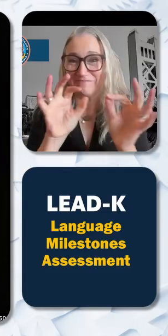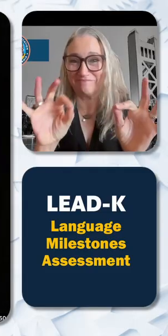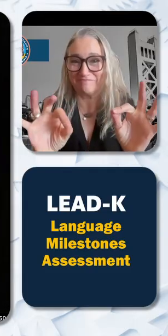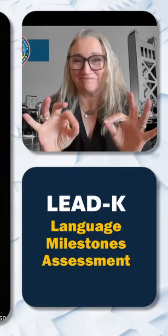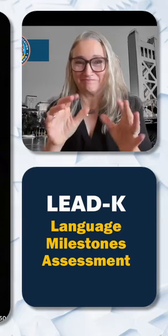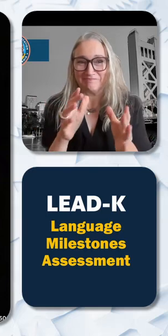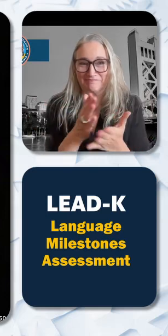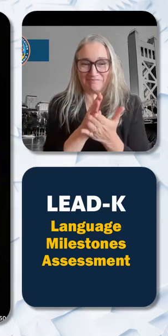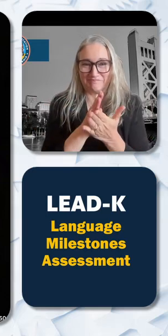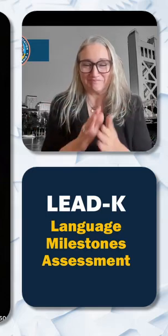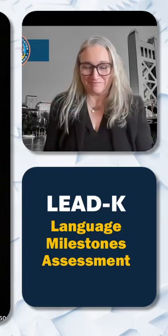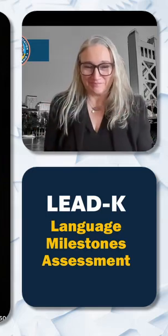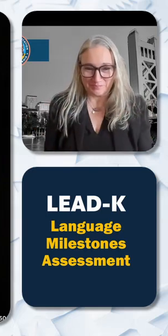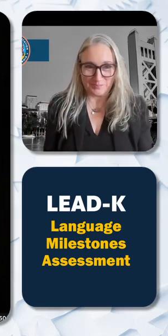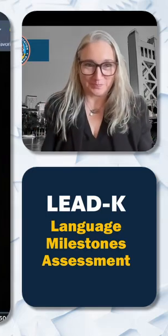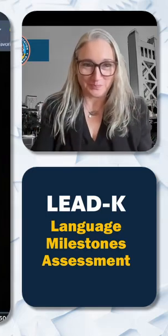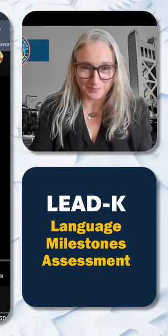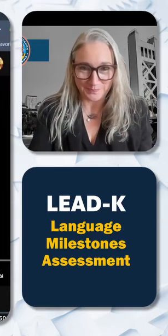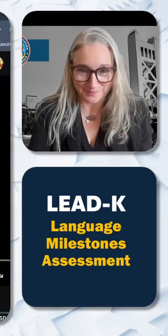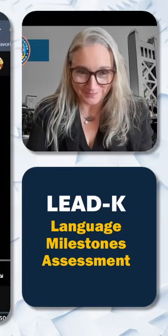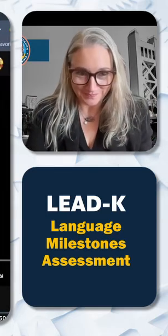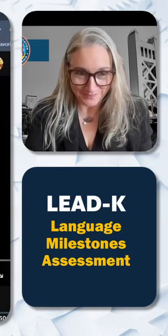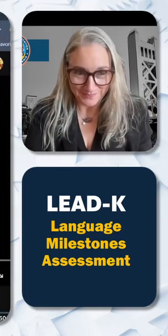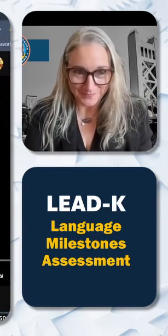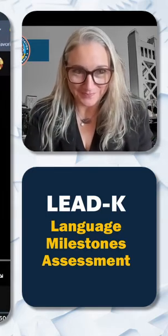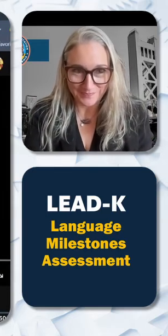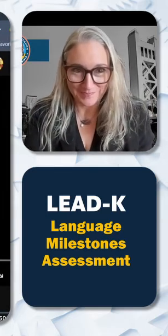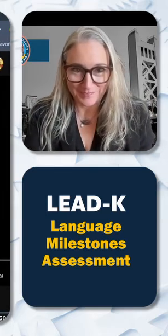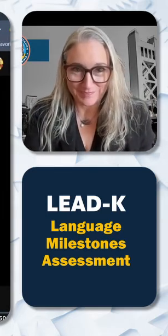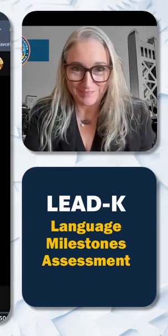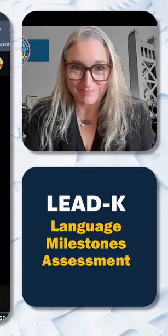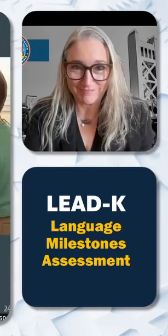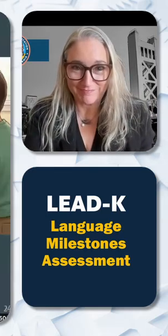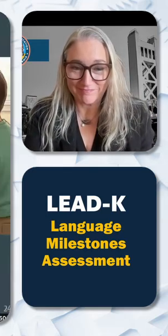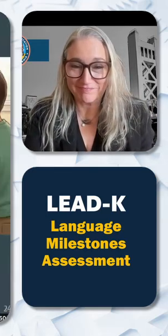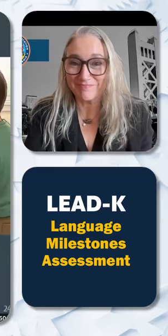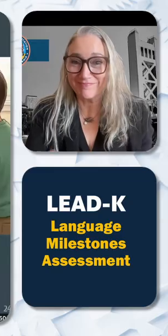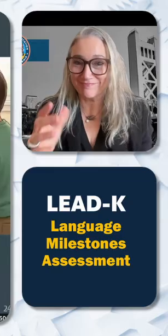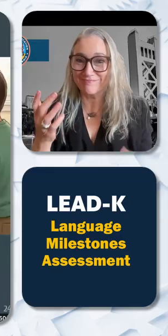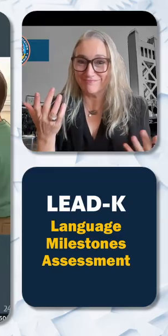Kindergarten (5 Years old): Bridging ASL skills to writing English, Telling a story using simple sentences using sight words,